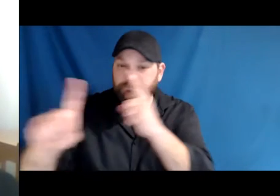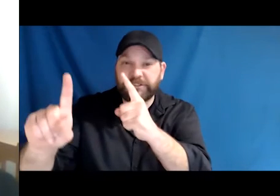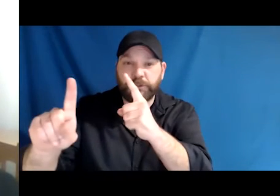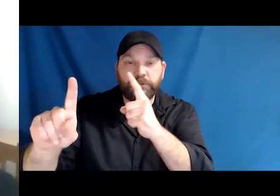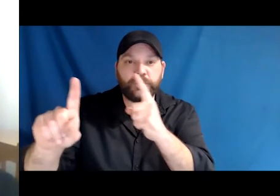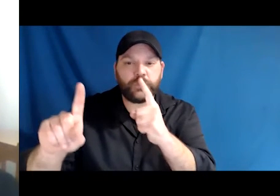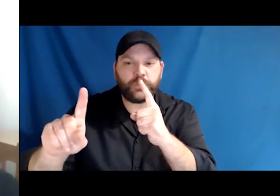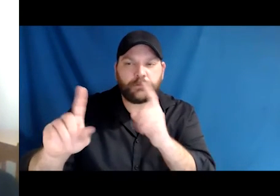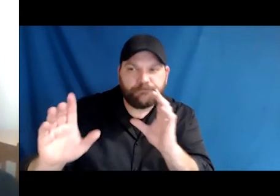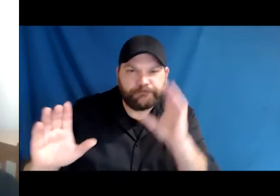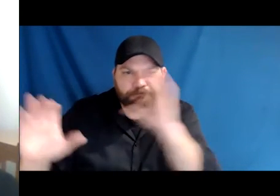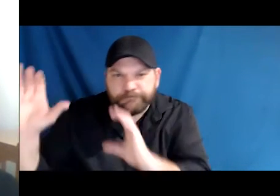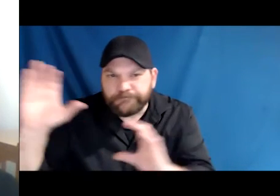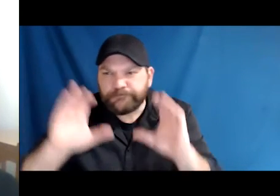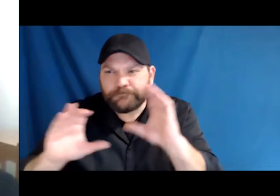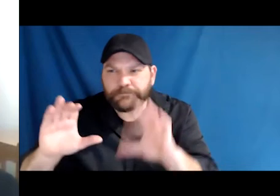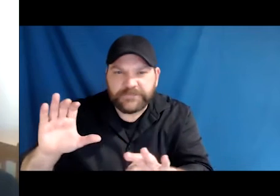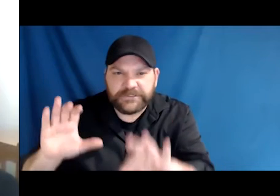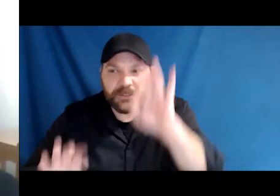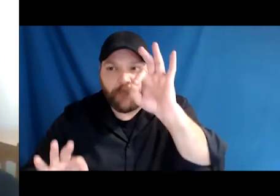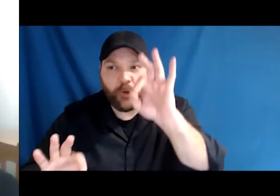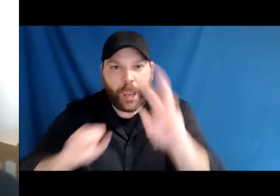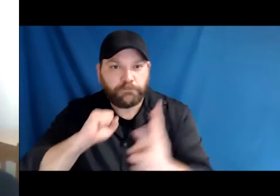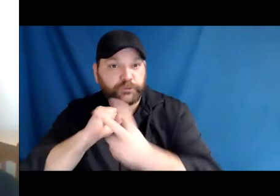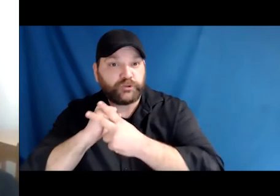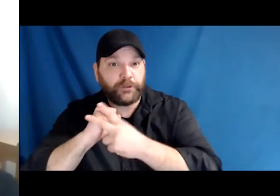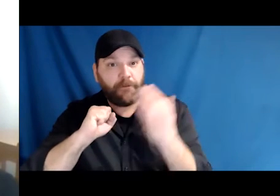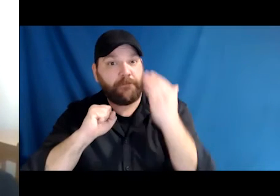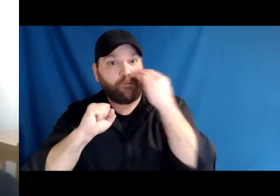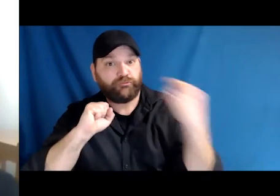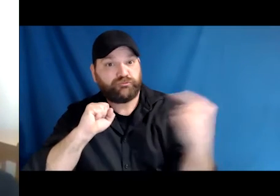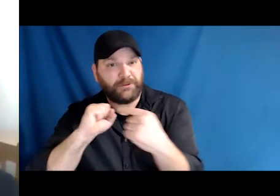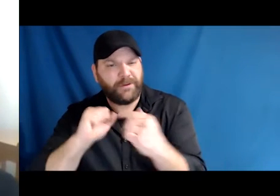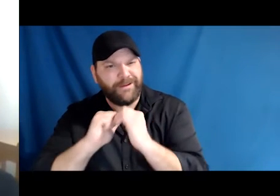And you do that through research in every field of study and in various ways.